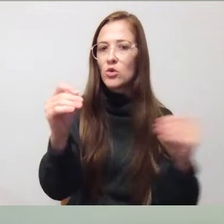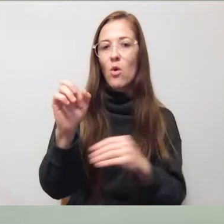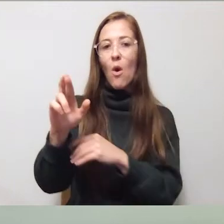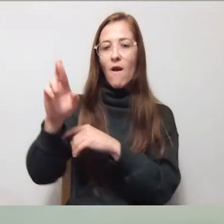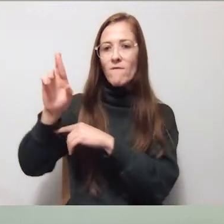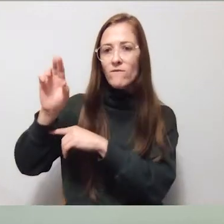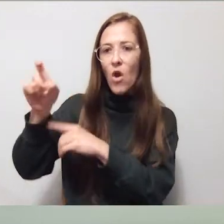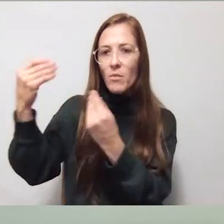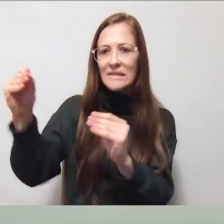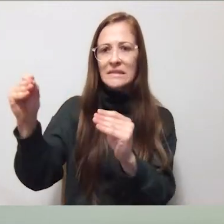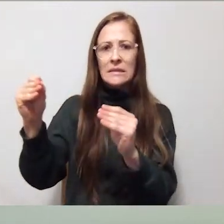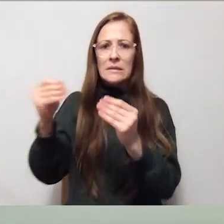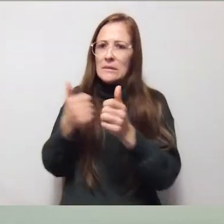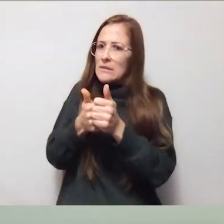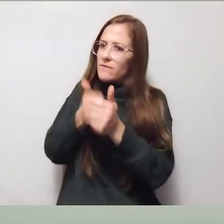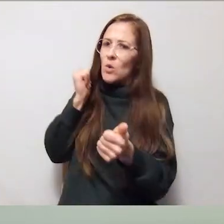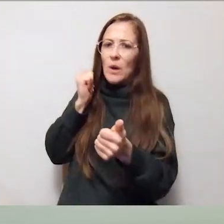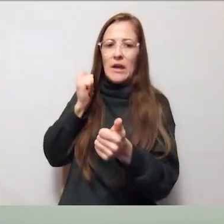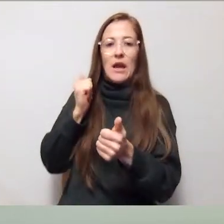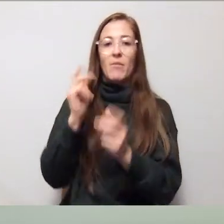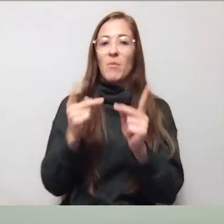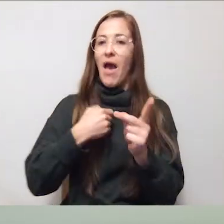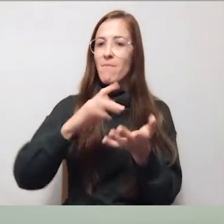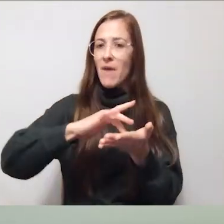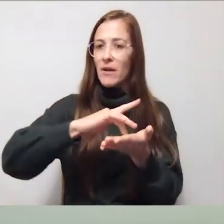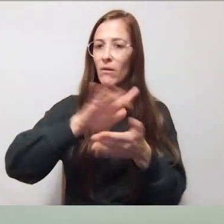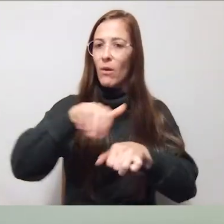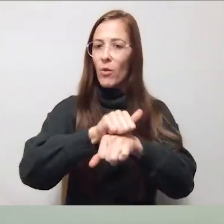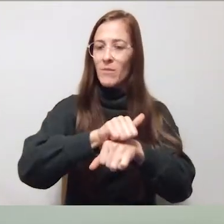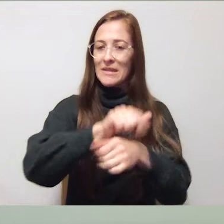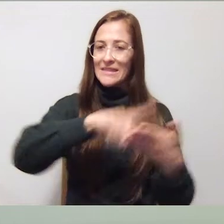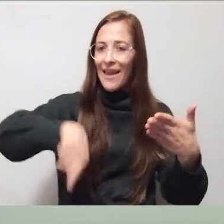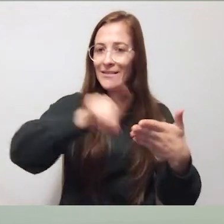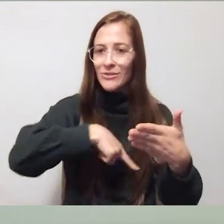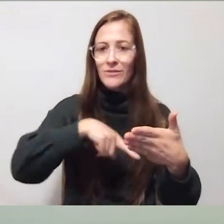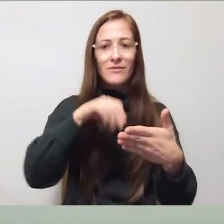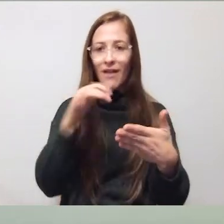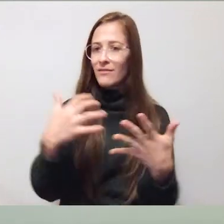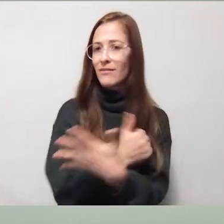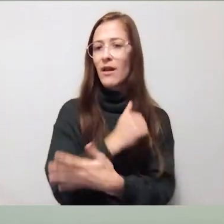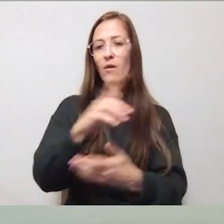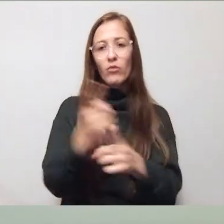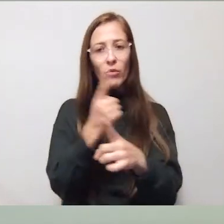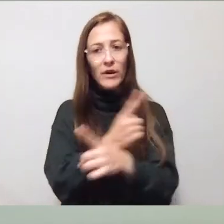People were having medical appointments that were canceled, so they weren't getting appropriate medical care and some struggled with telehealth services.